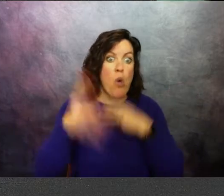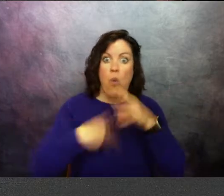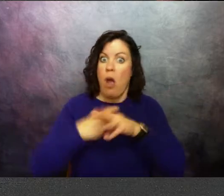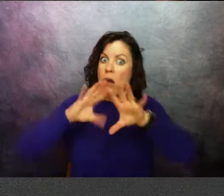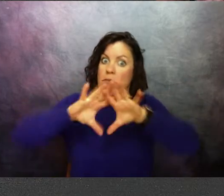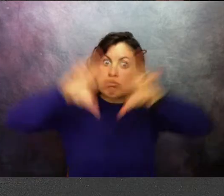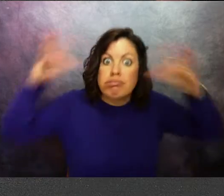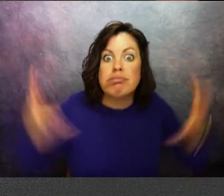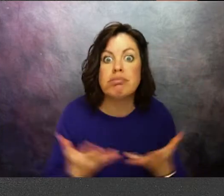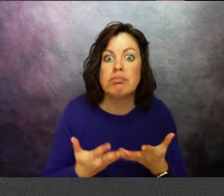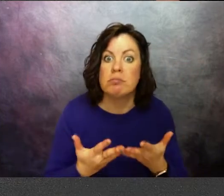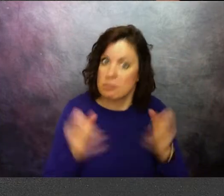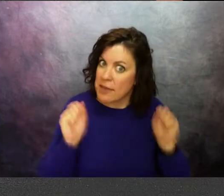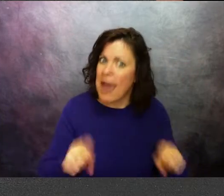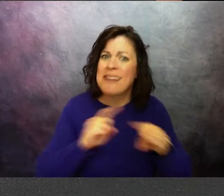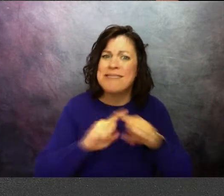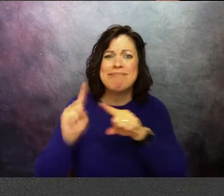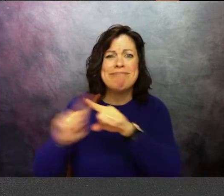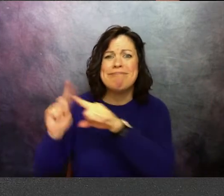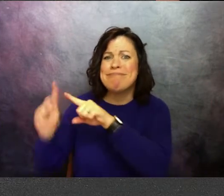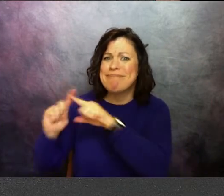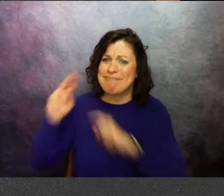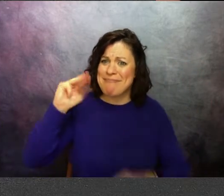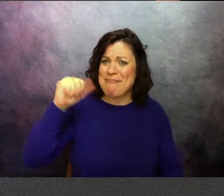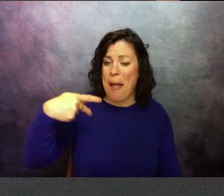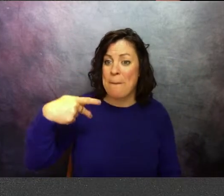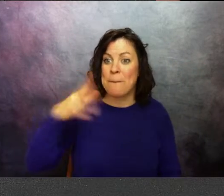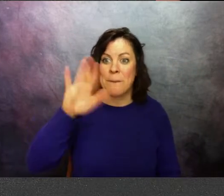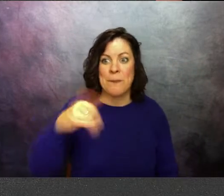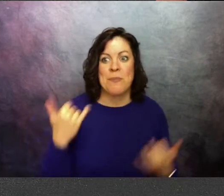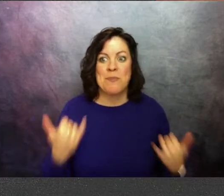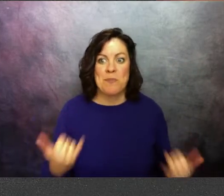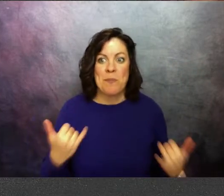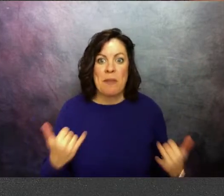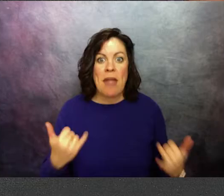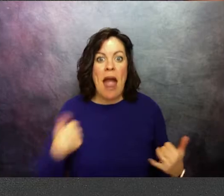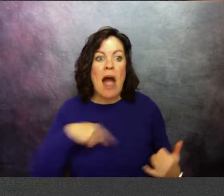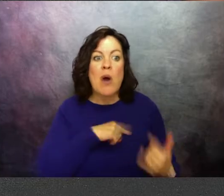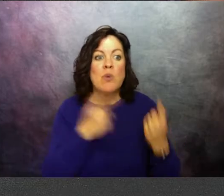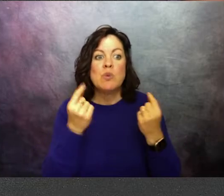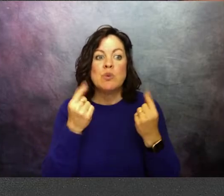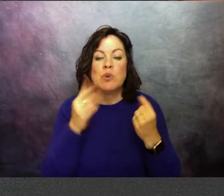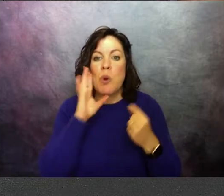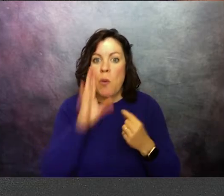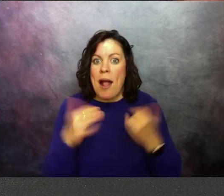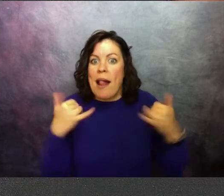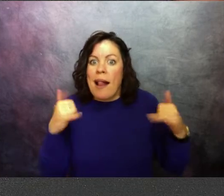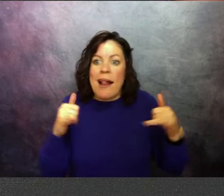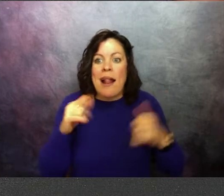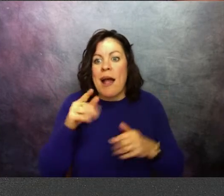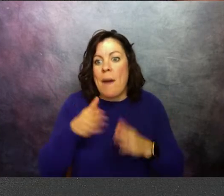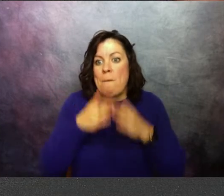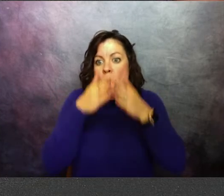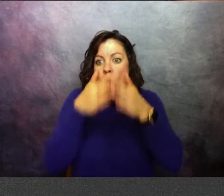I think it might be fun to take a pretend boat ride on all this water. What do you think?